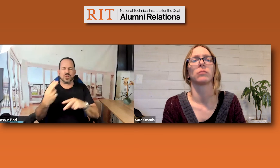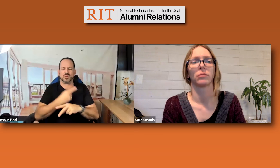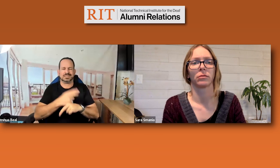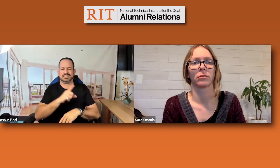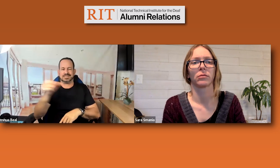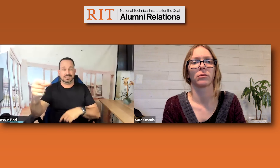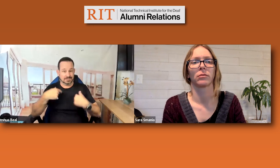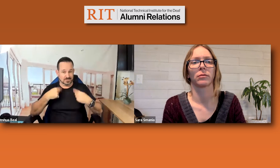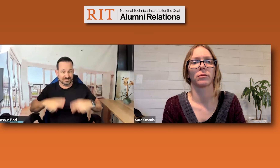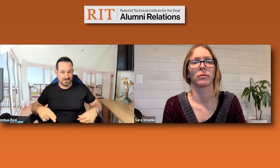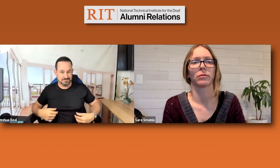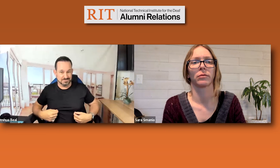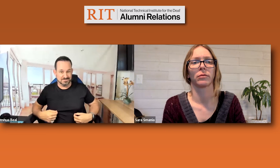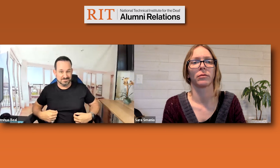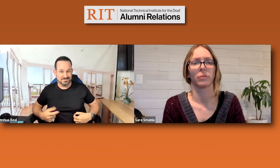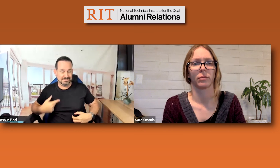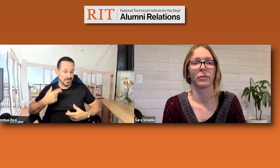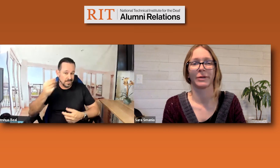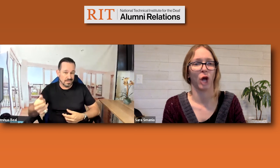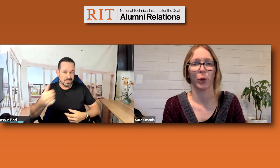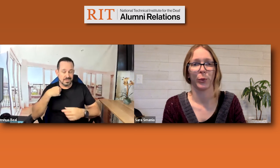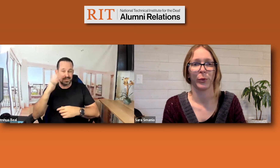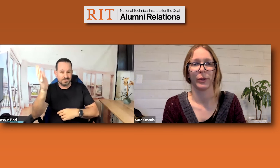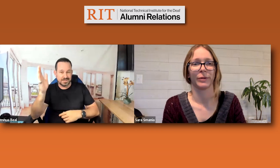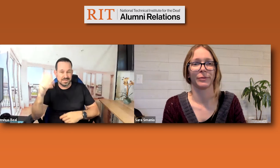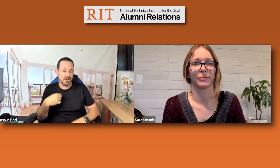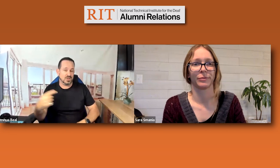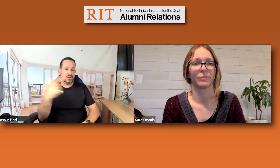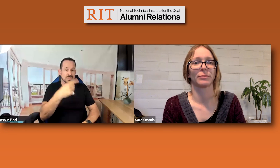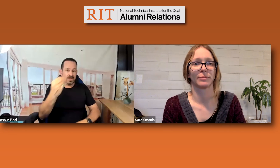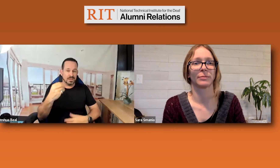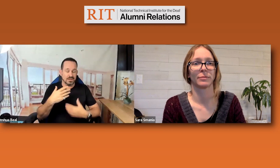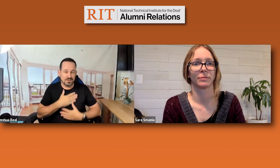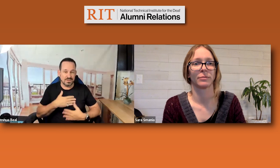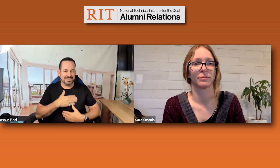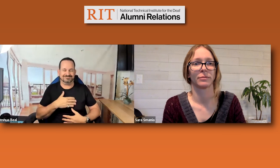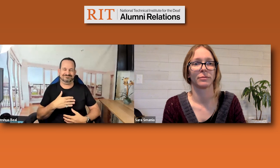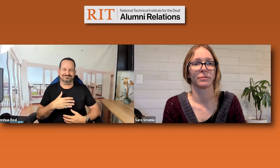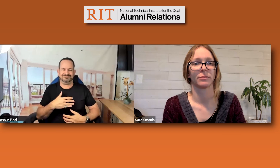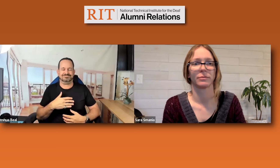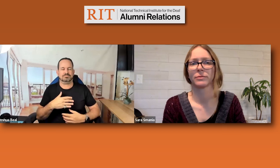If you think about it as a uniform, OK, then you could write it off. But for me what I have on now,